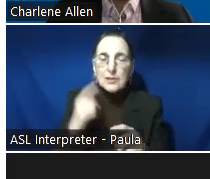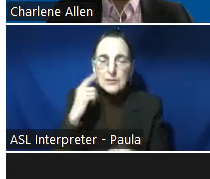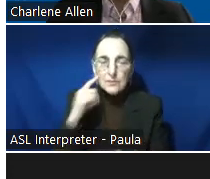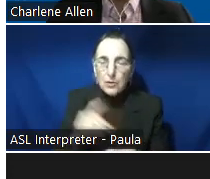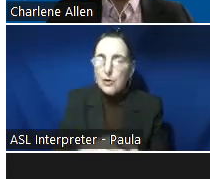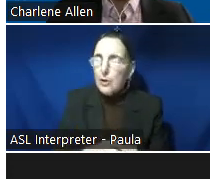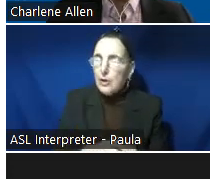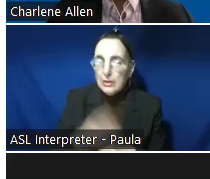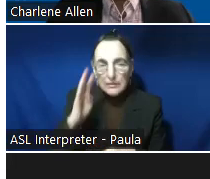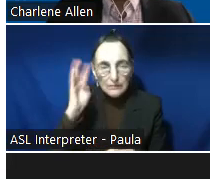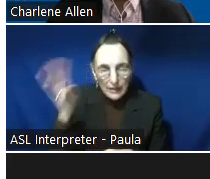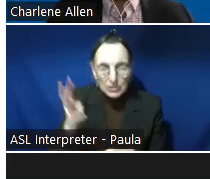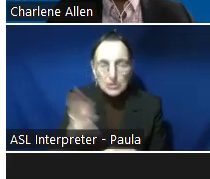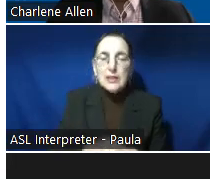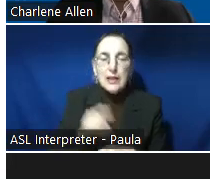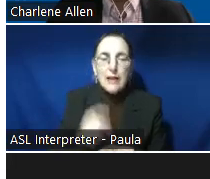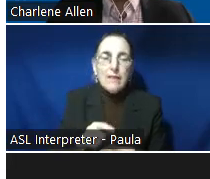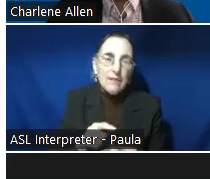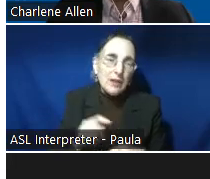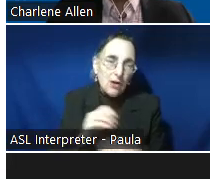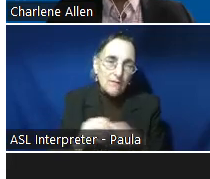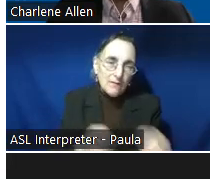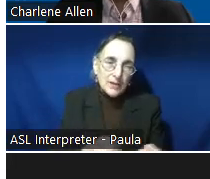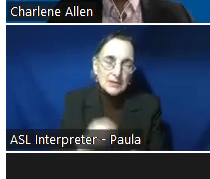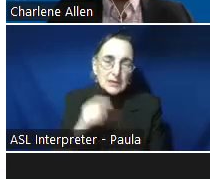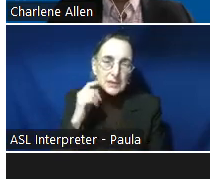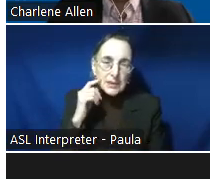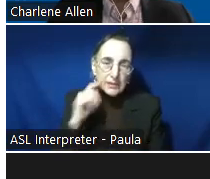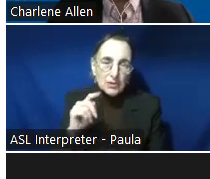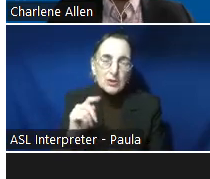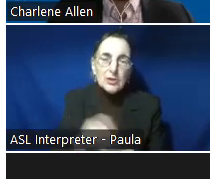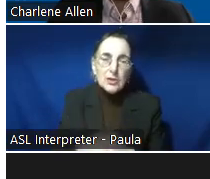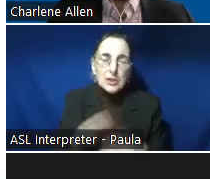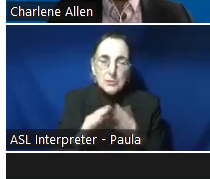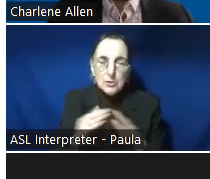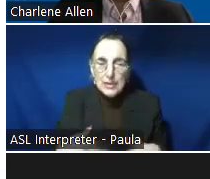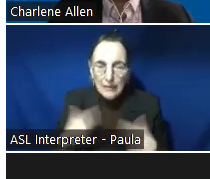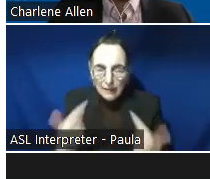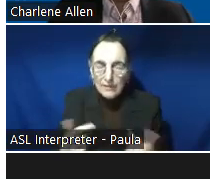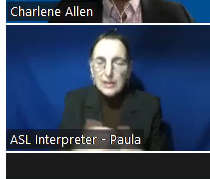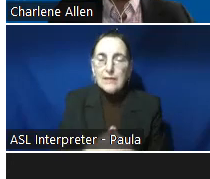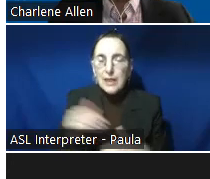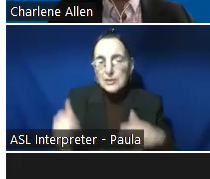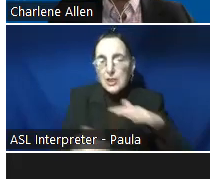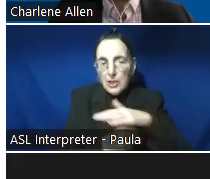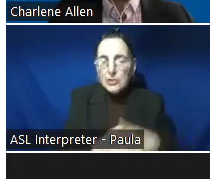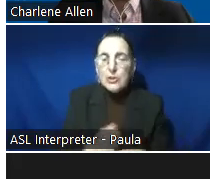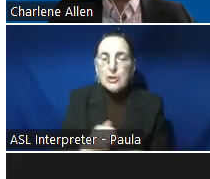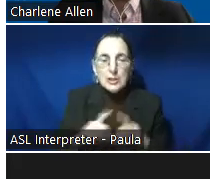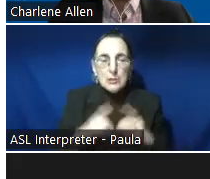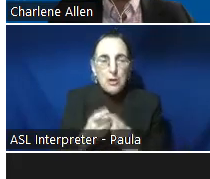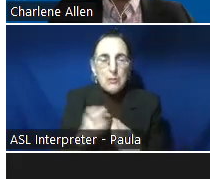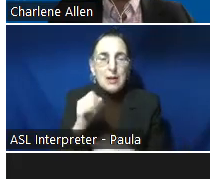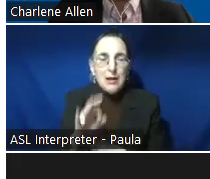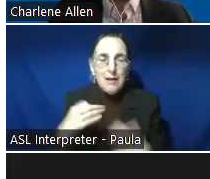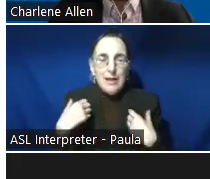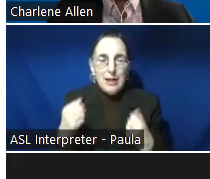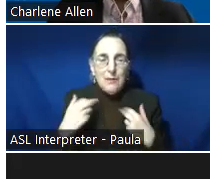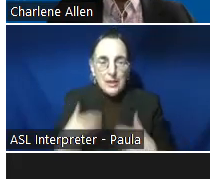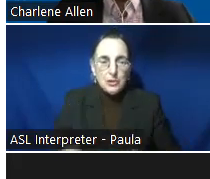community living which is within the US Department of Health and Human Services.